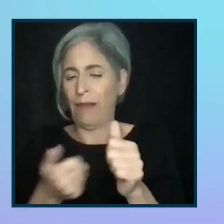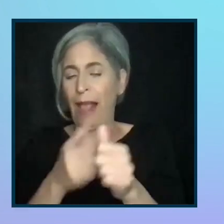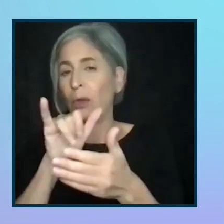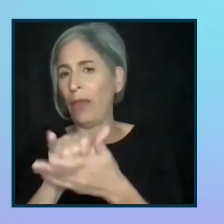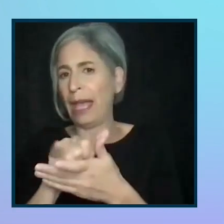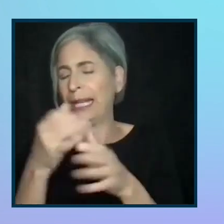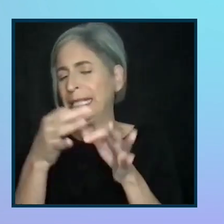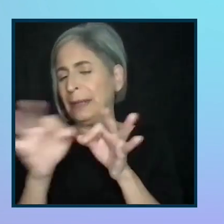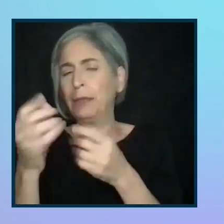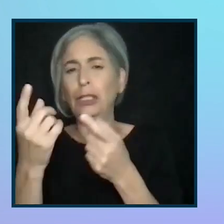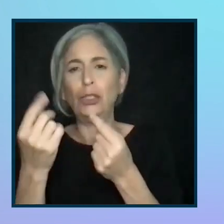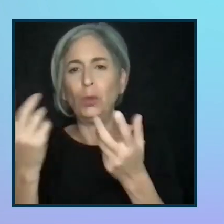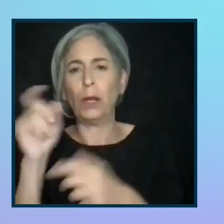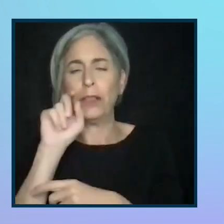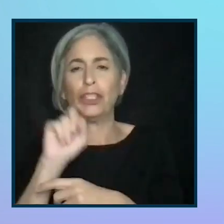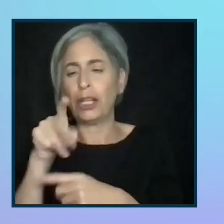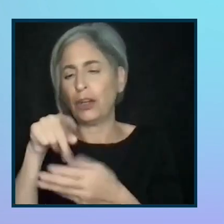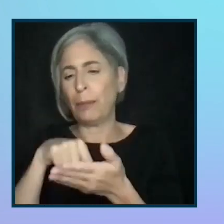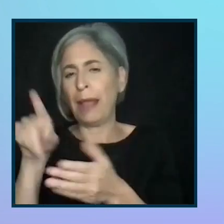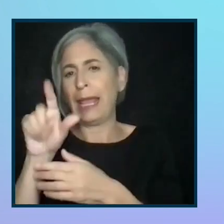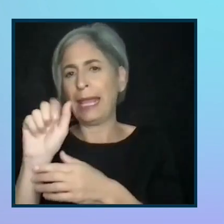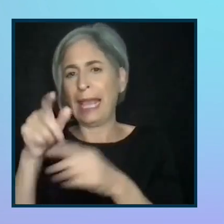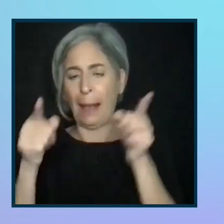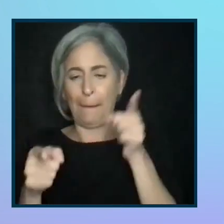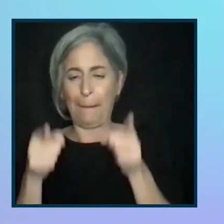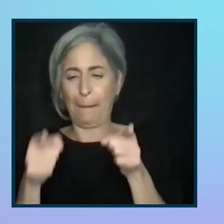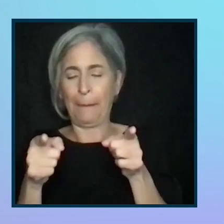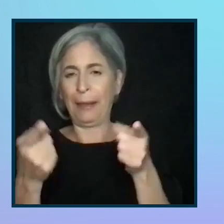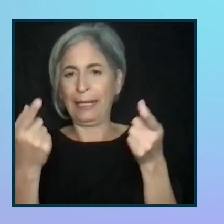do what the gender pay gap bot did during GAD,